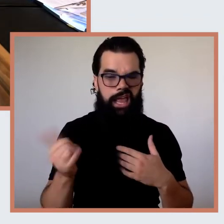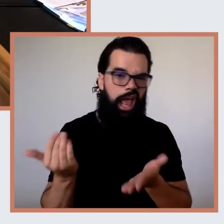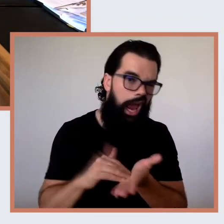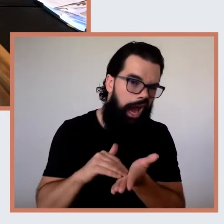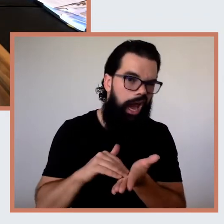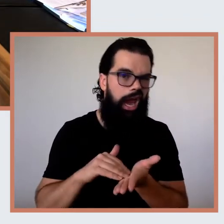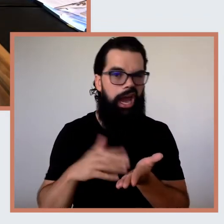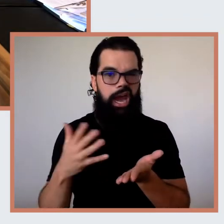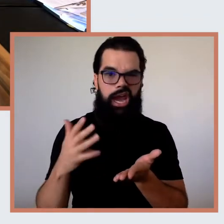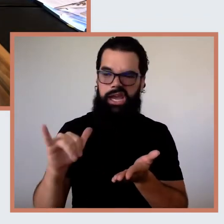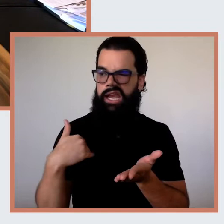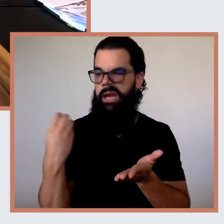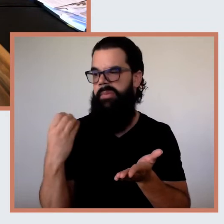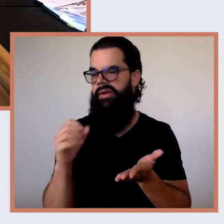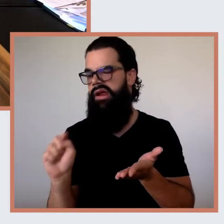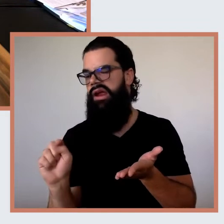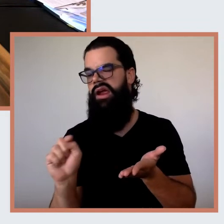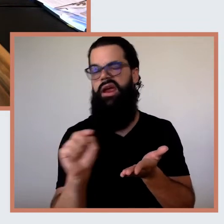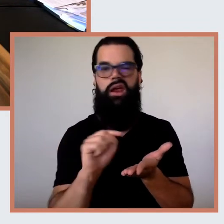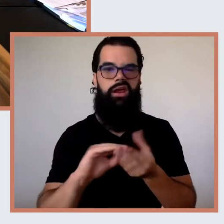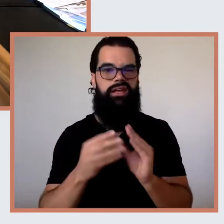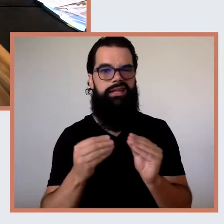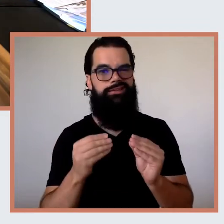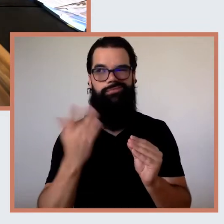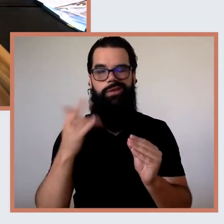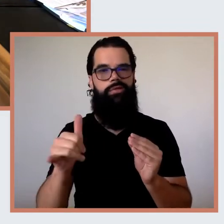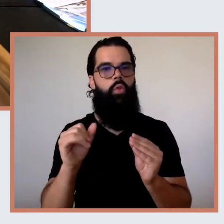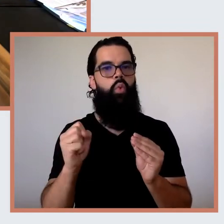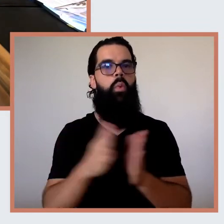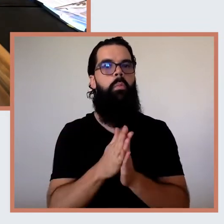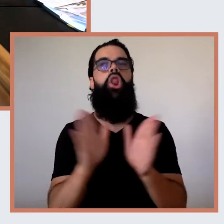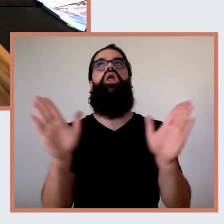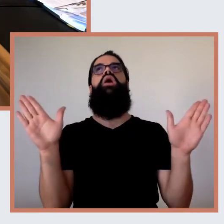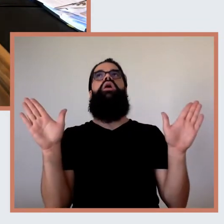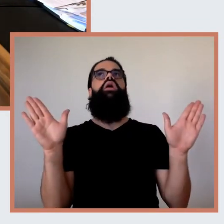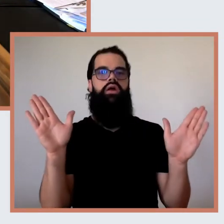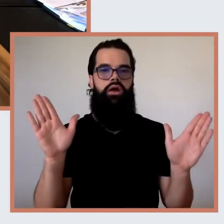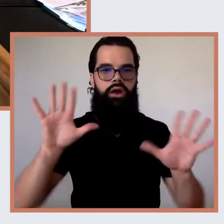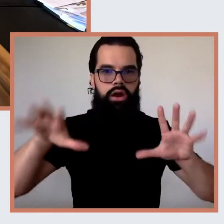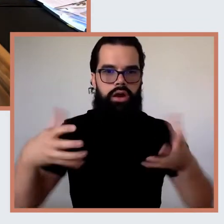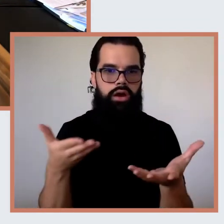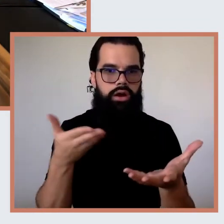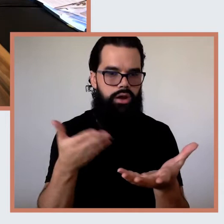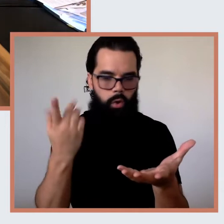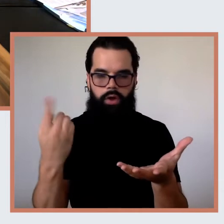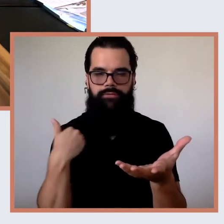That feels like, and again, there are plenty of stories that I've told that I know are way too, they're universal,